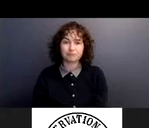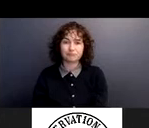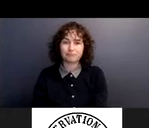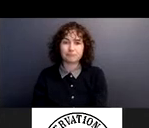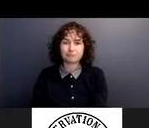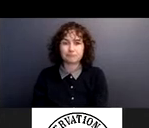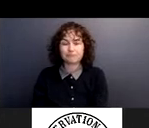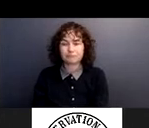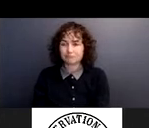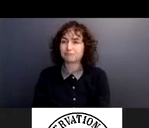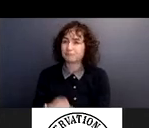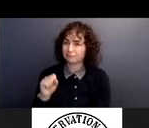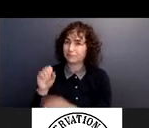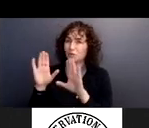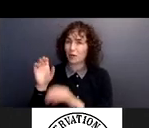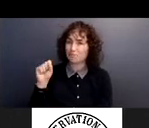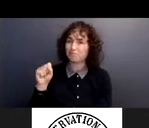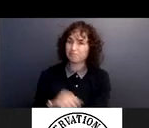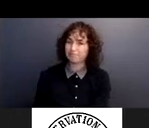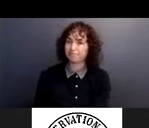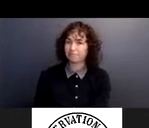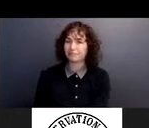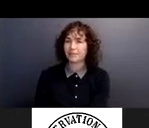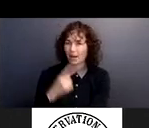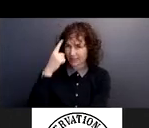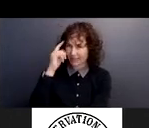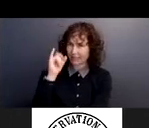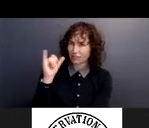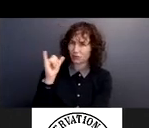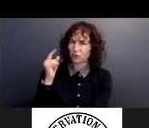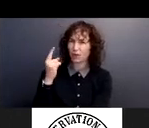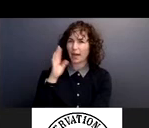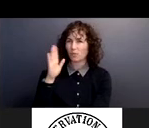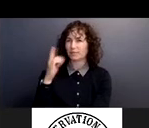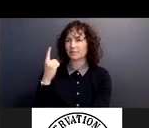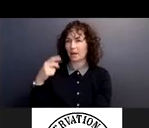Yeah, that's great. I was thinking that too I sometimes I'll use like a weighted blanket in the lap